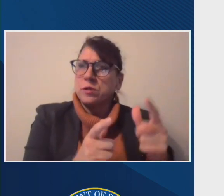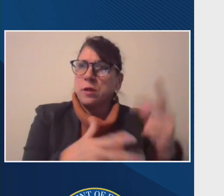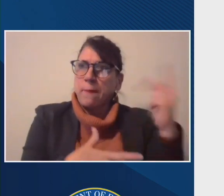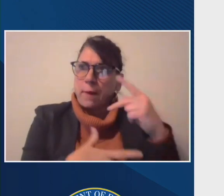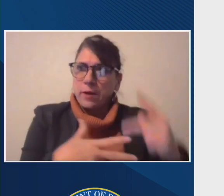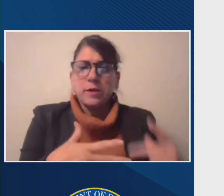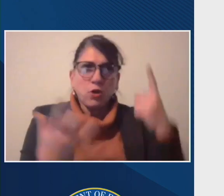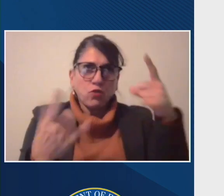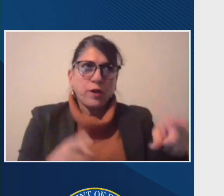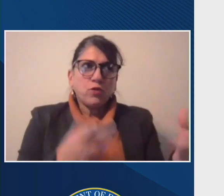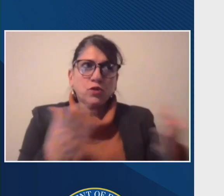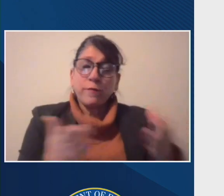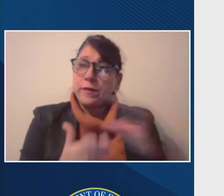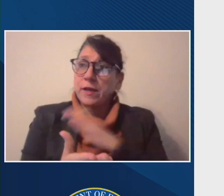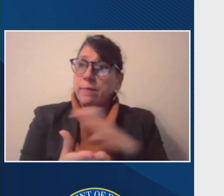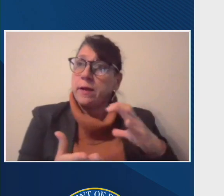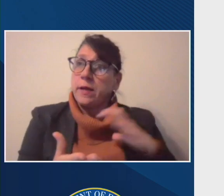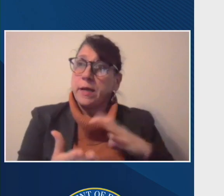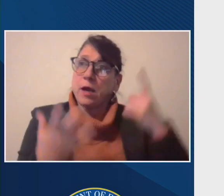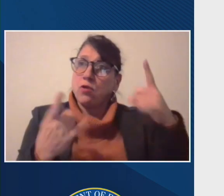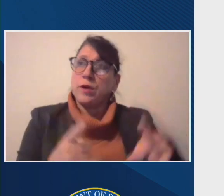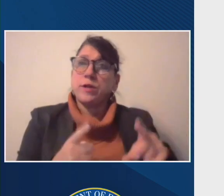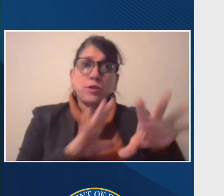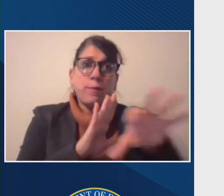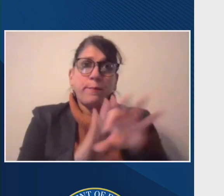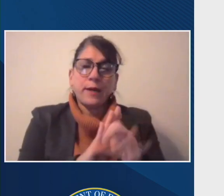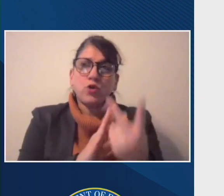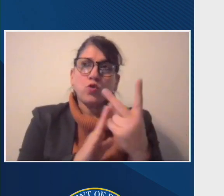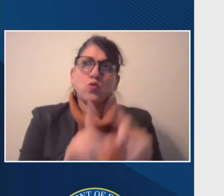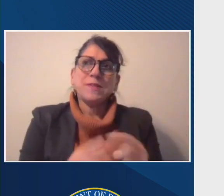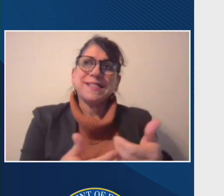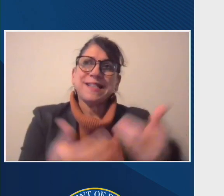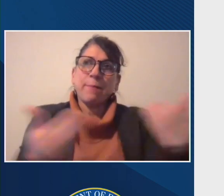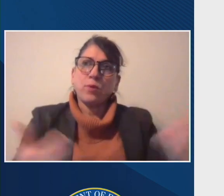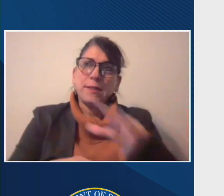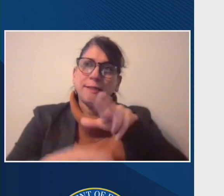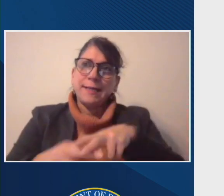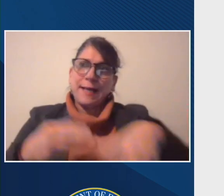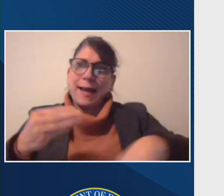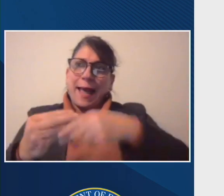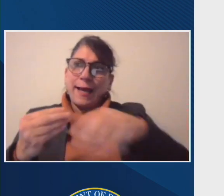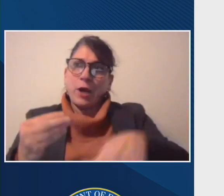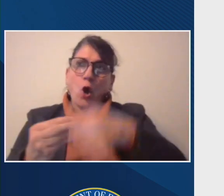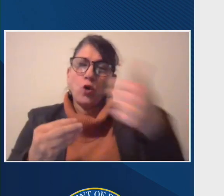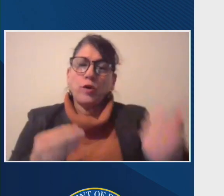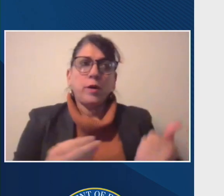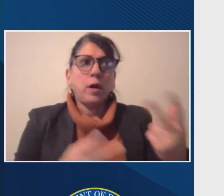agrees to appoint two separate seats and add an alternate. I also nominate Stephanie Hall from the